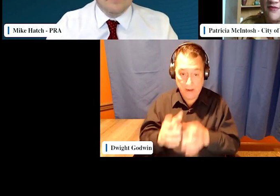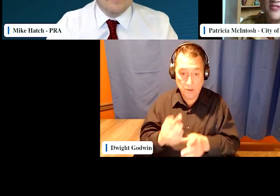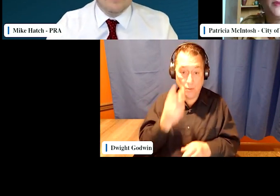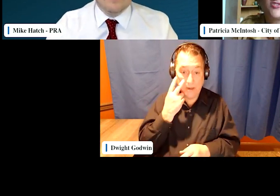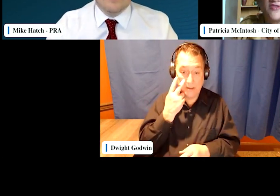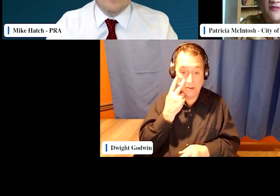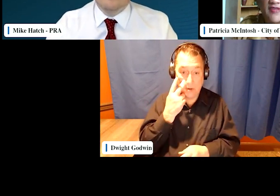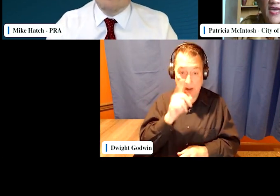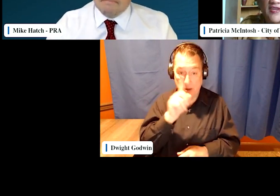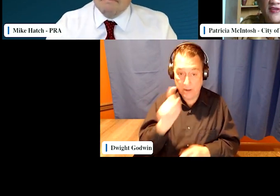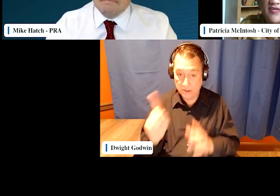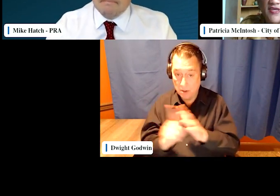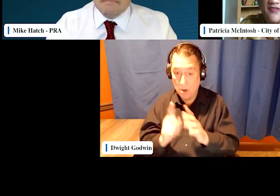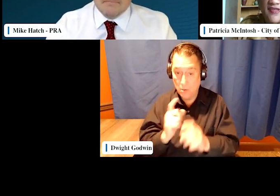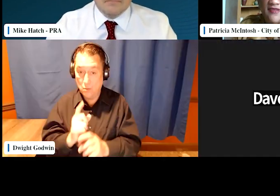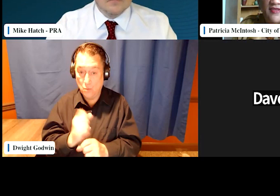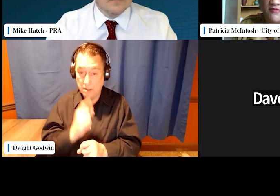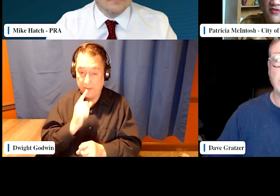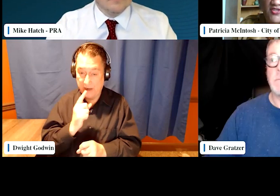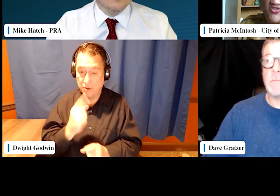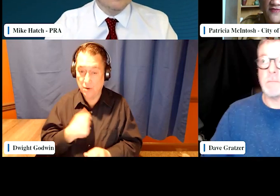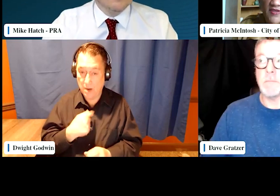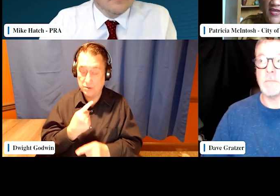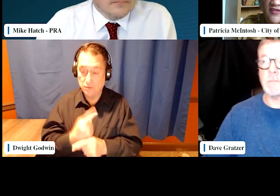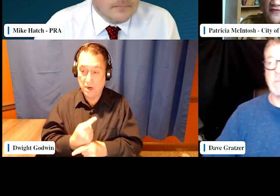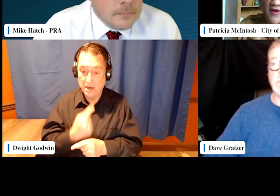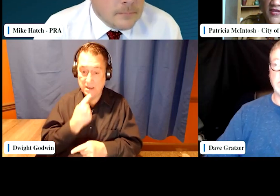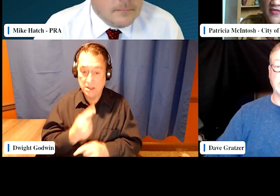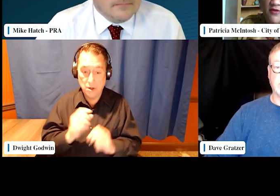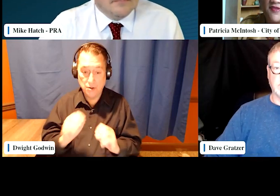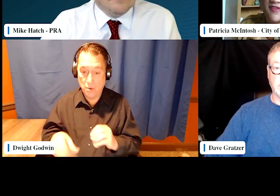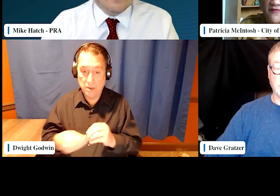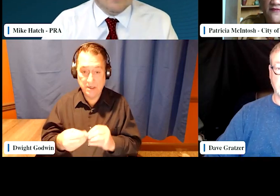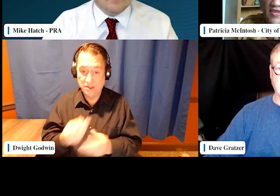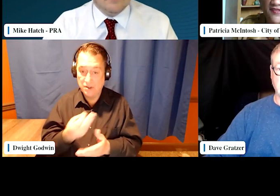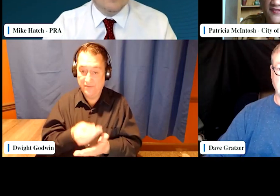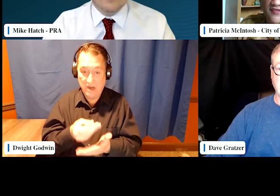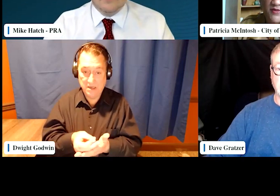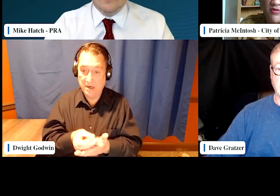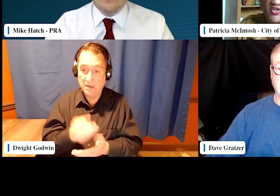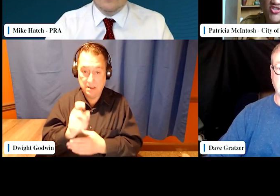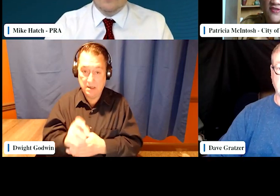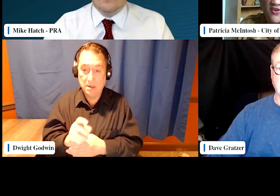because I wanted to make sure that I was accurate in saying that there was no additional funding identified. There was several vacancies when we initially